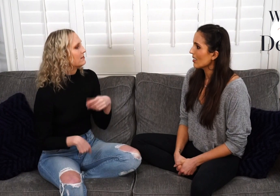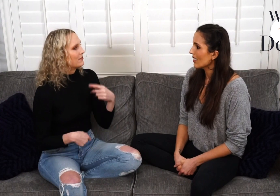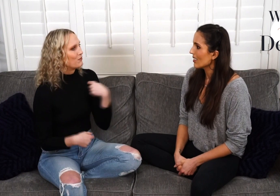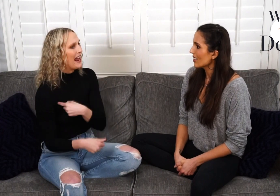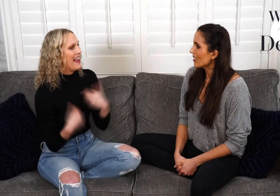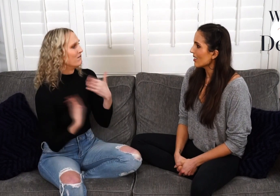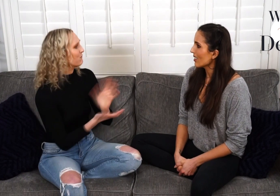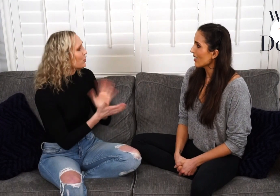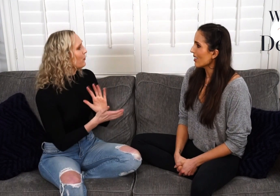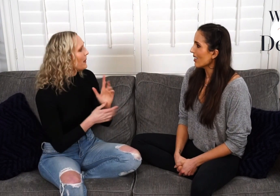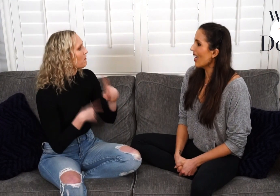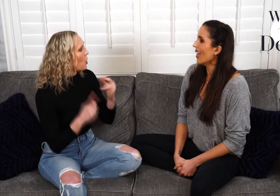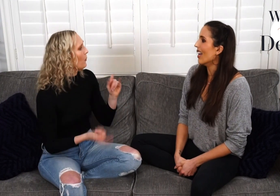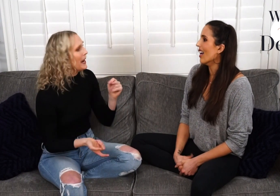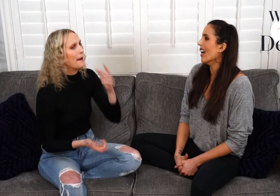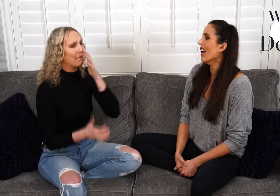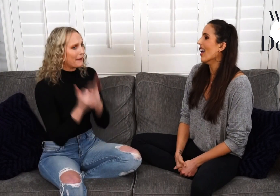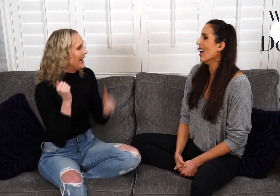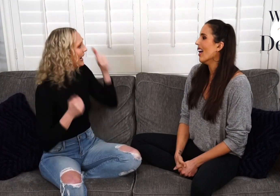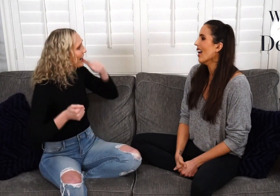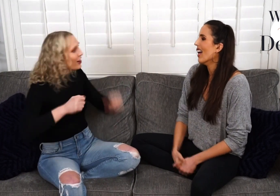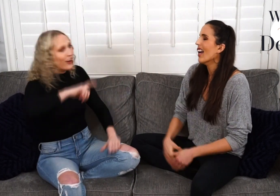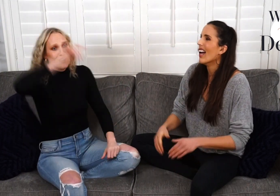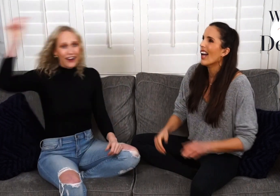I mean we have movies about it. It's called “Mean Girls!”